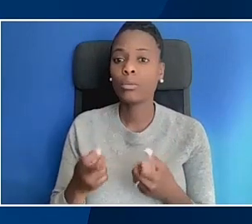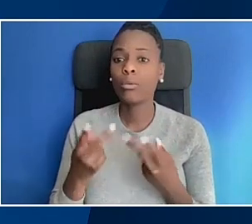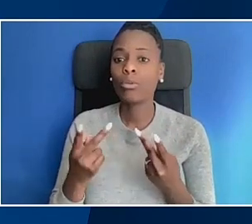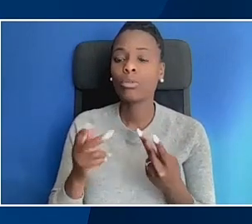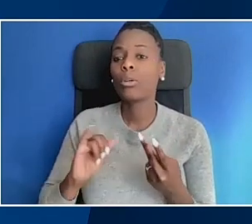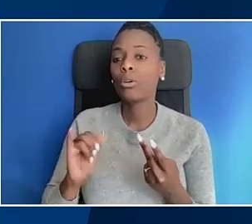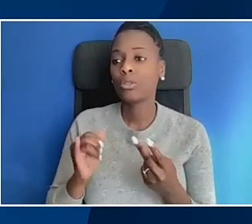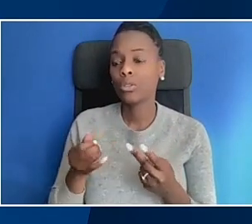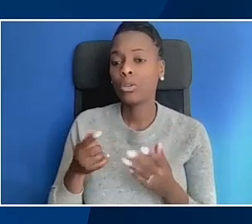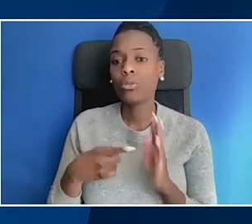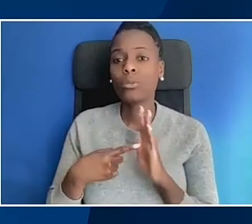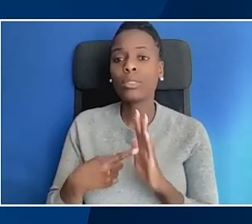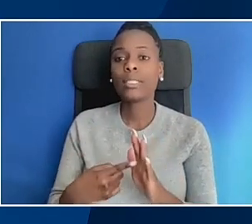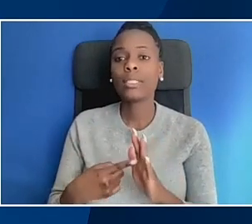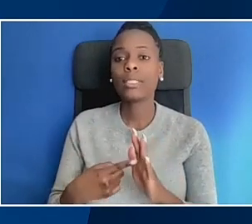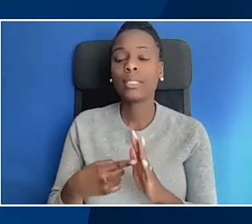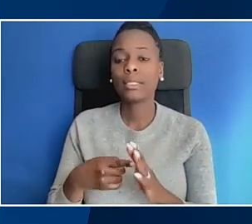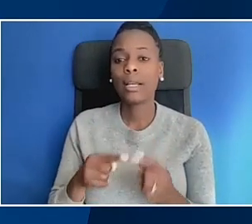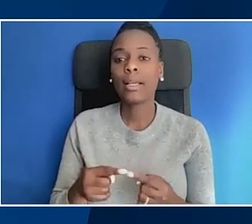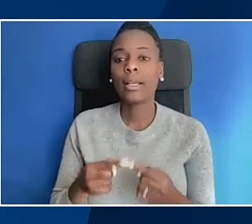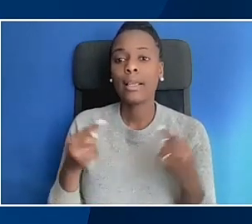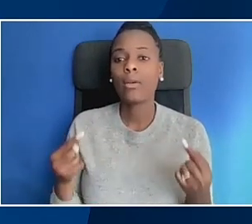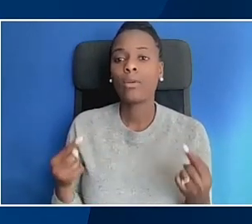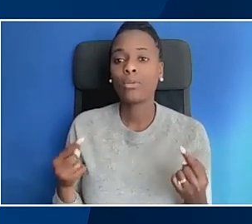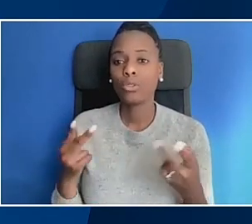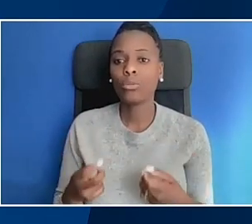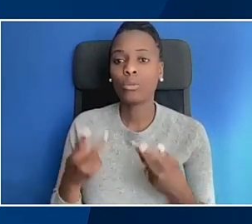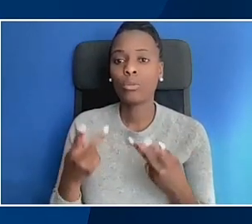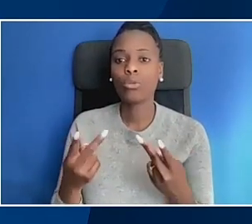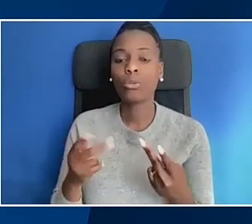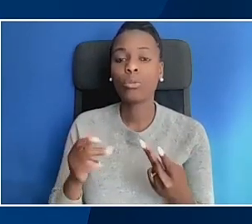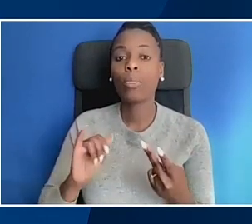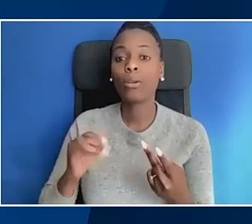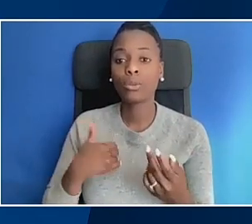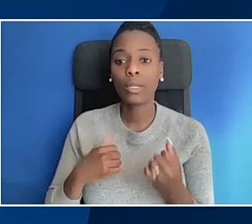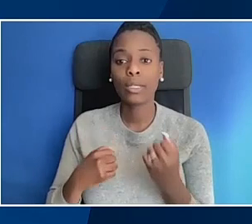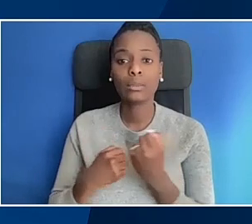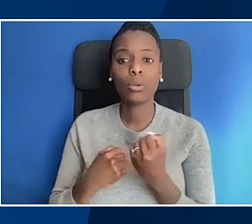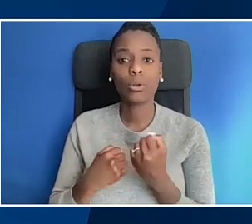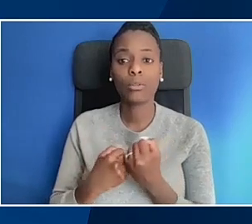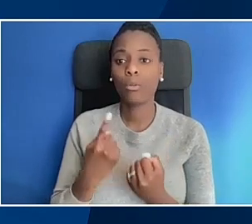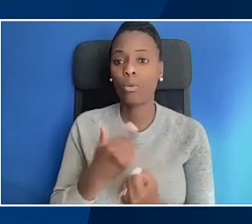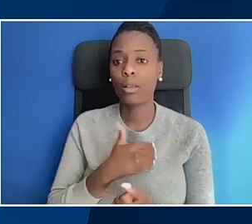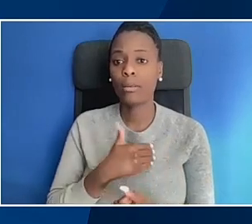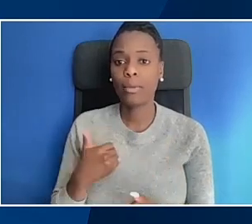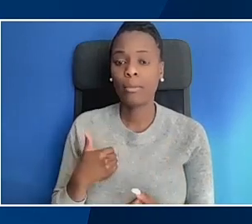We also had support from one member of the subcommittee who has since shared several